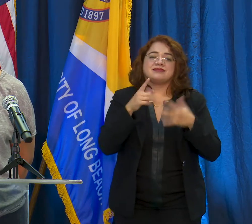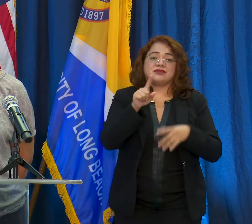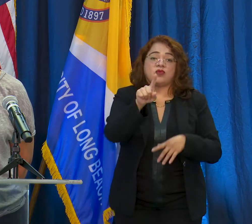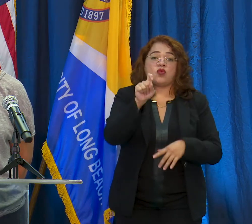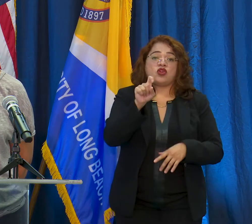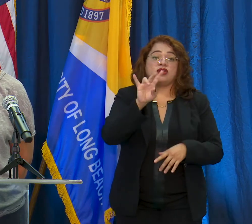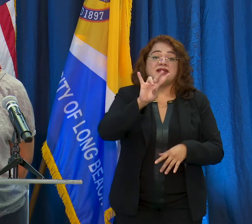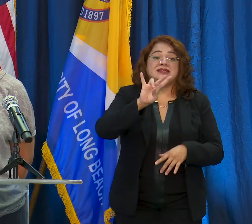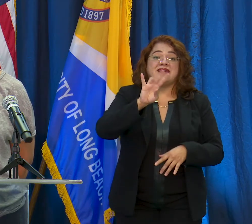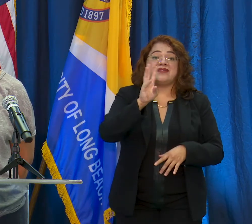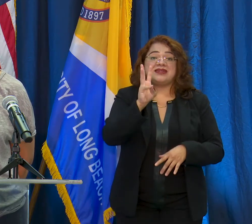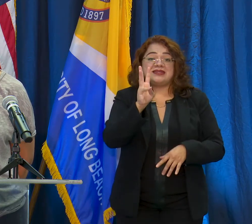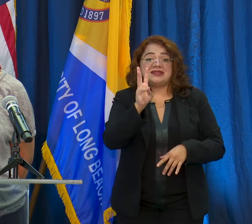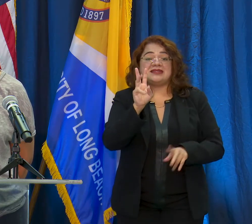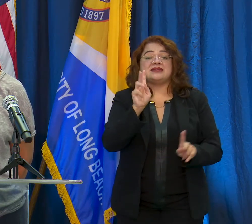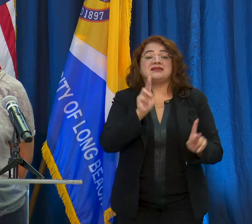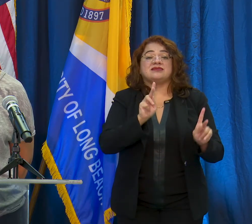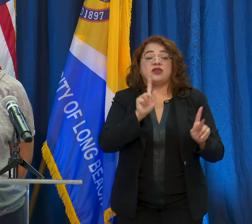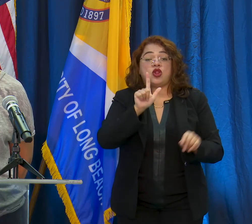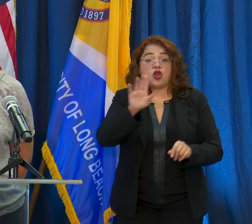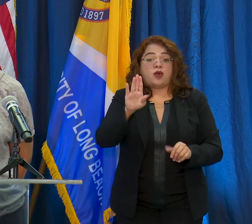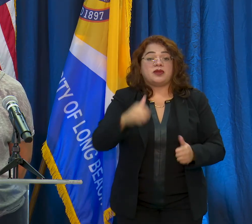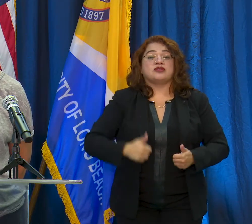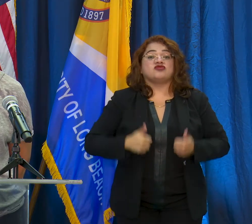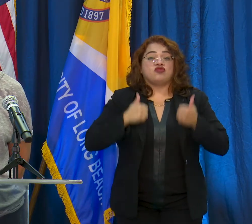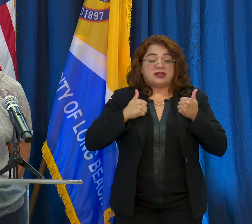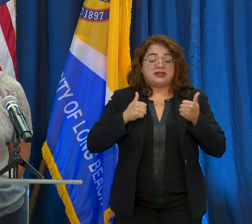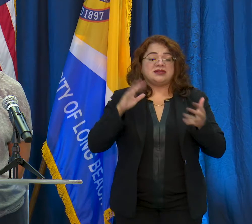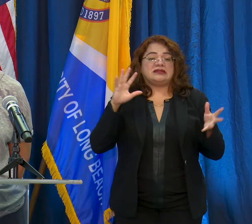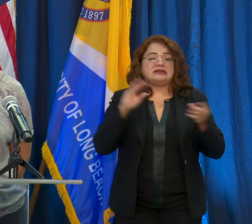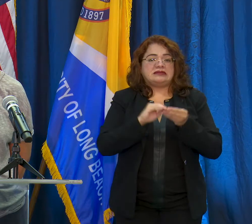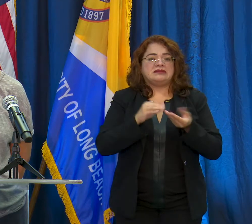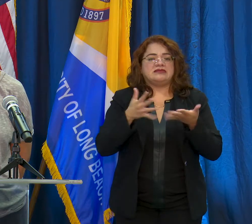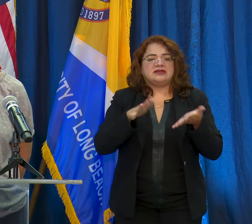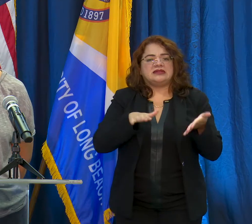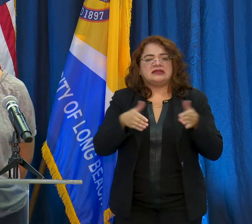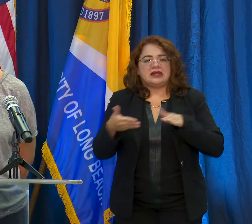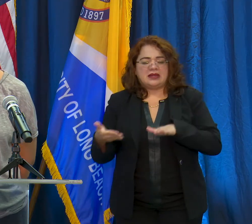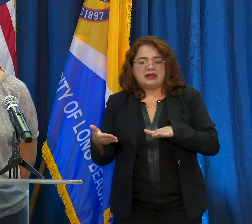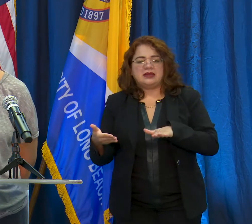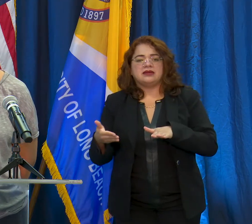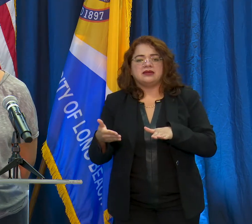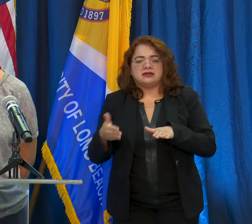176 Long Beach residents to COVID-19 and our thoughts and prayers